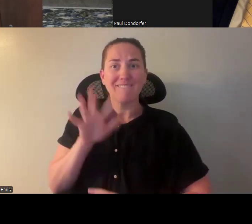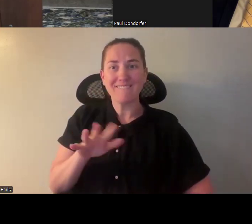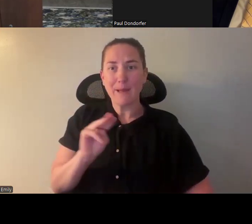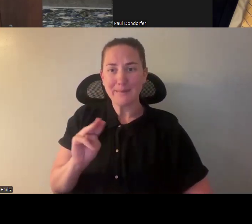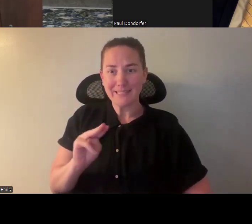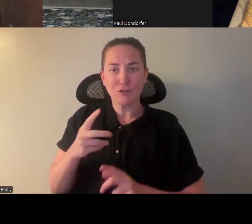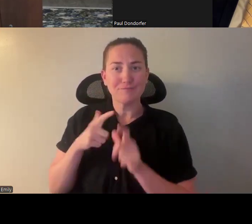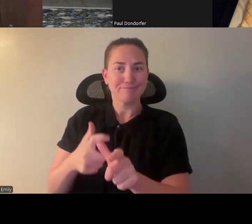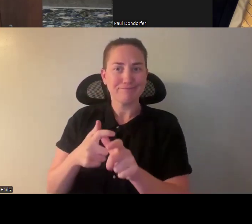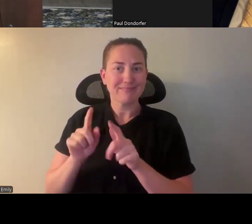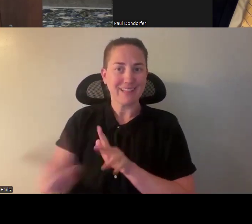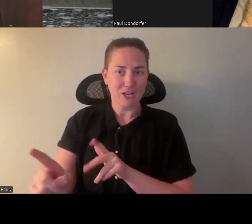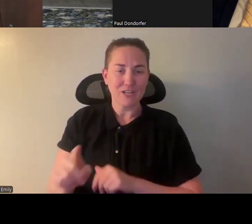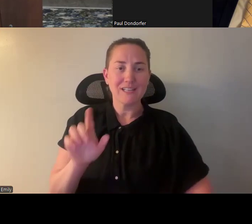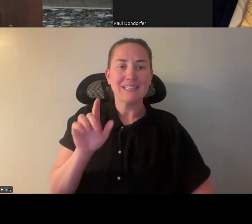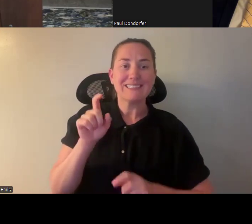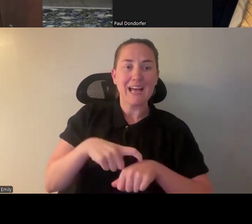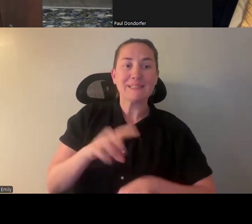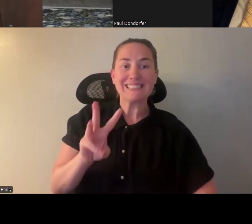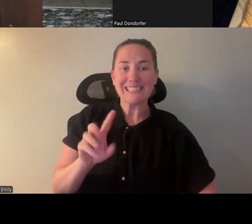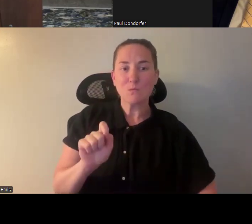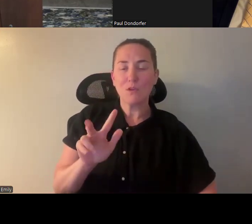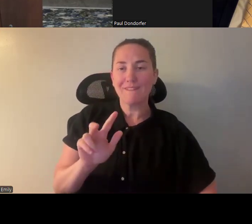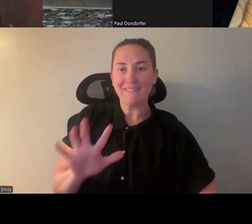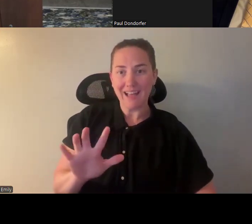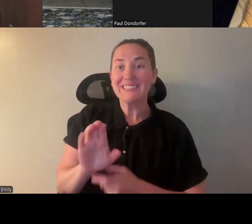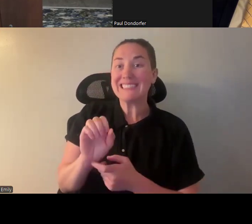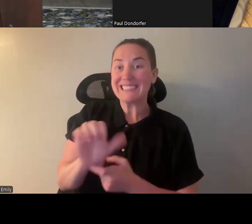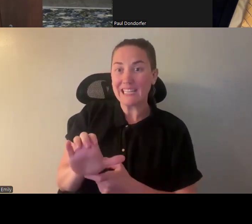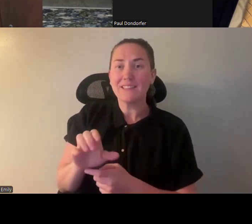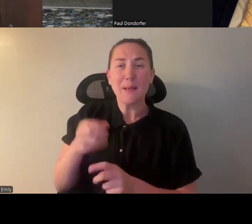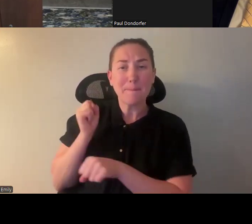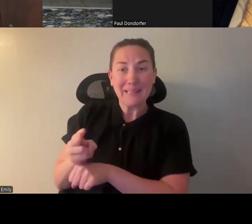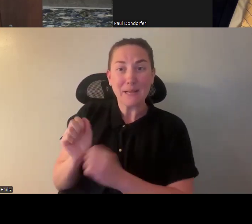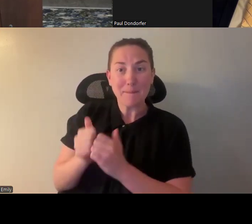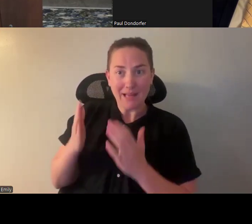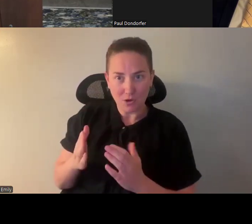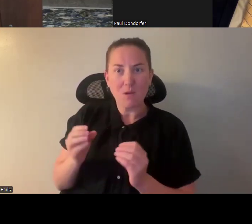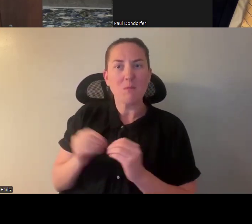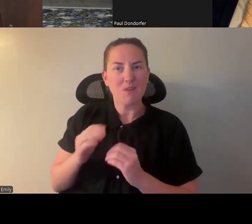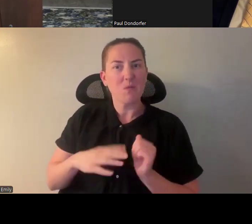time of 6.35 seconds in the final beating out his nearest competitor by 100th of a second